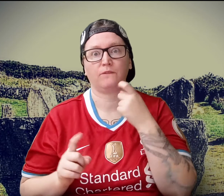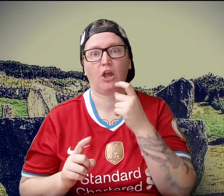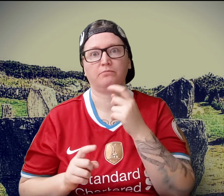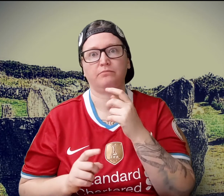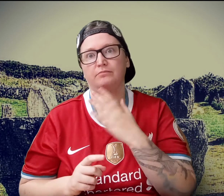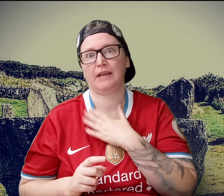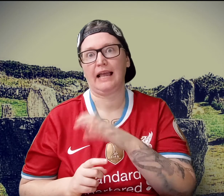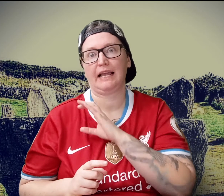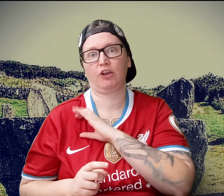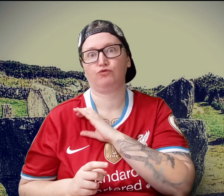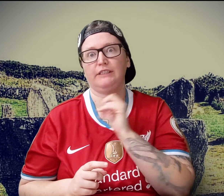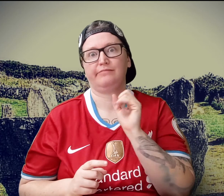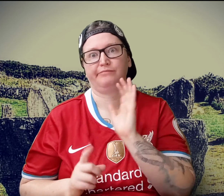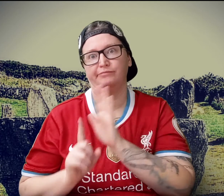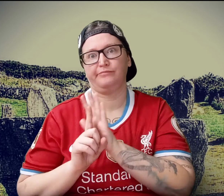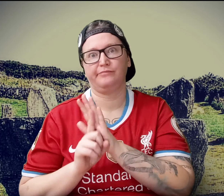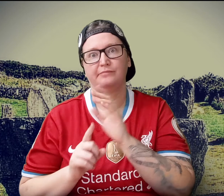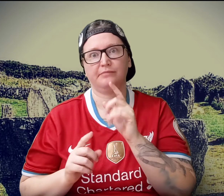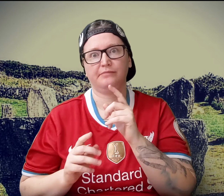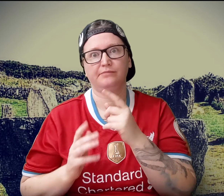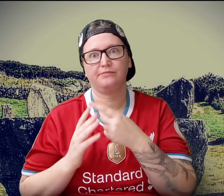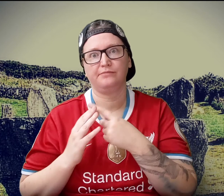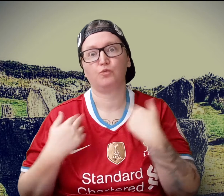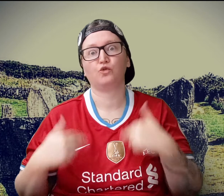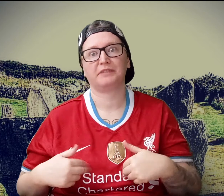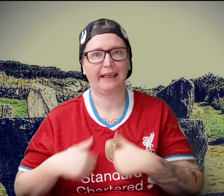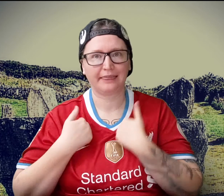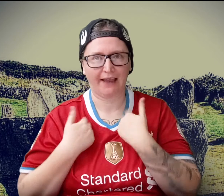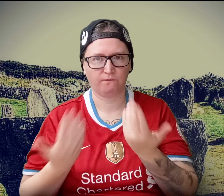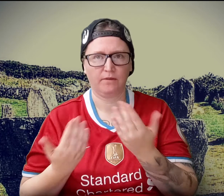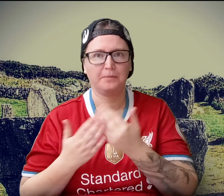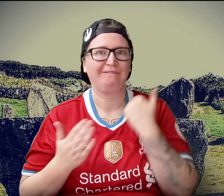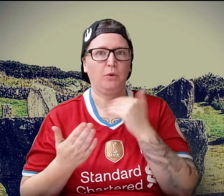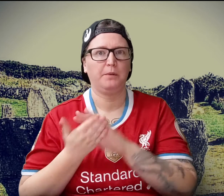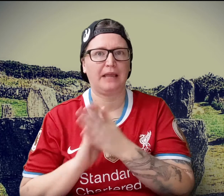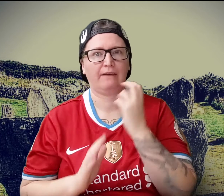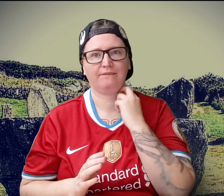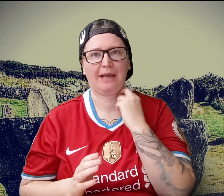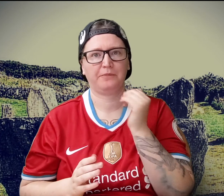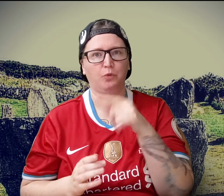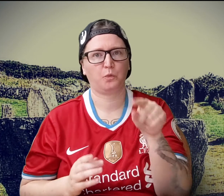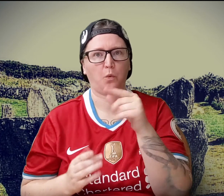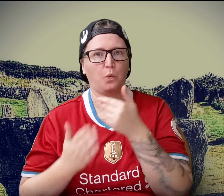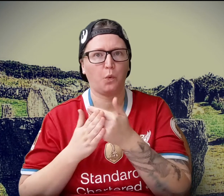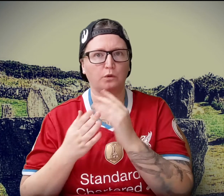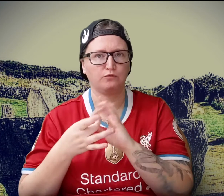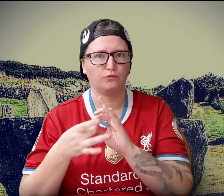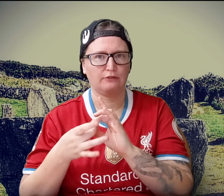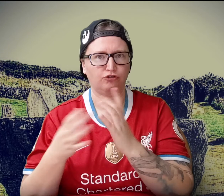characters from my character's human life so before they became a vampire and someone that